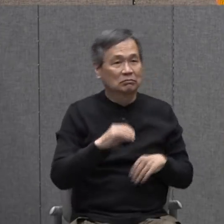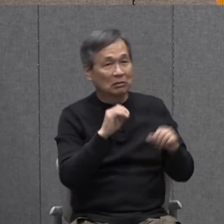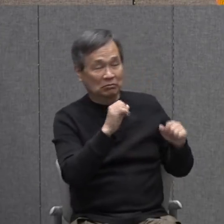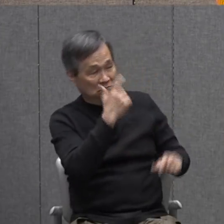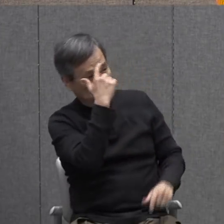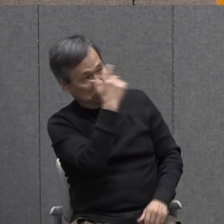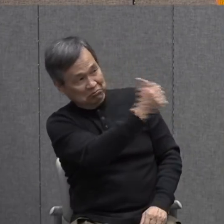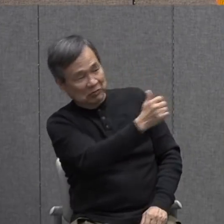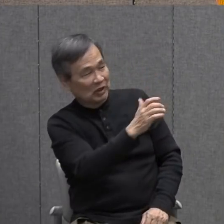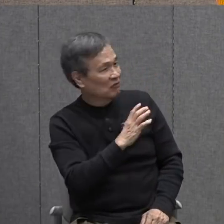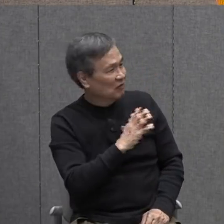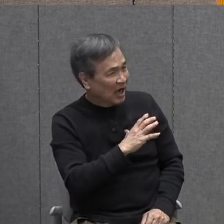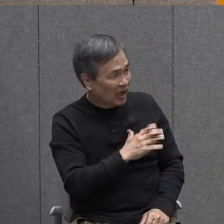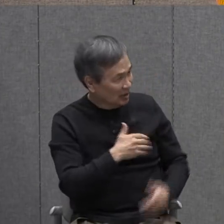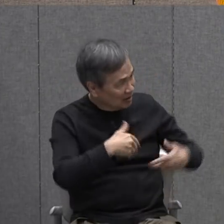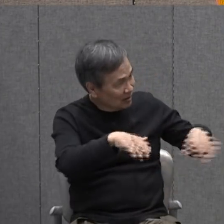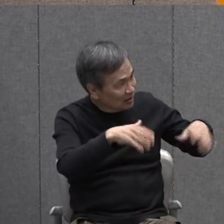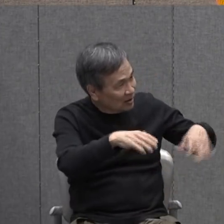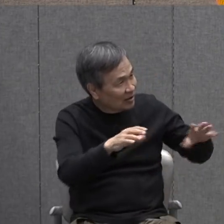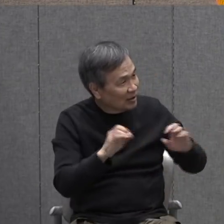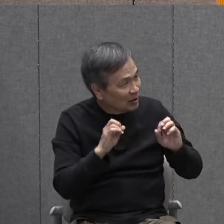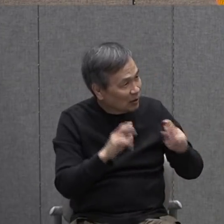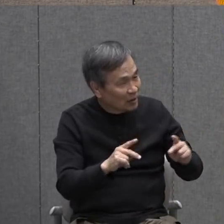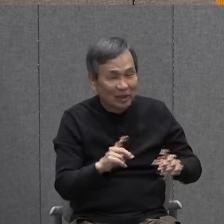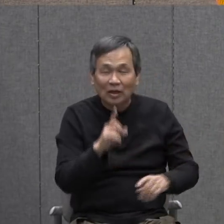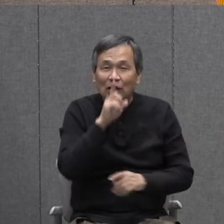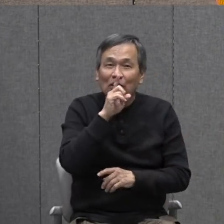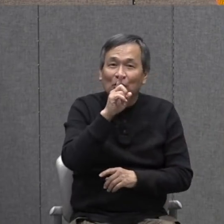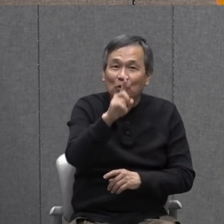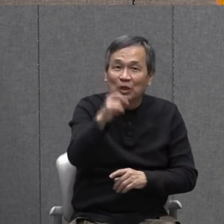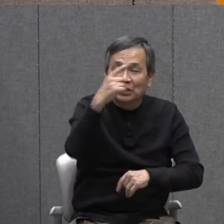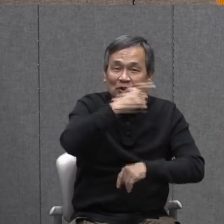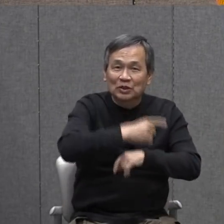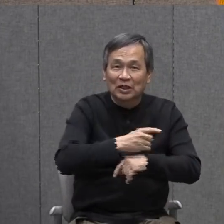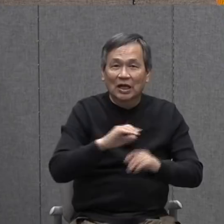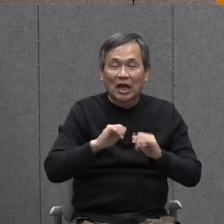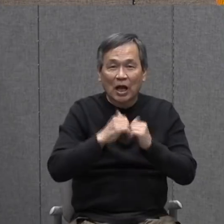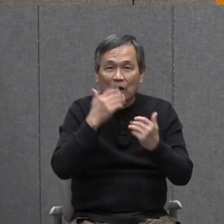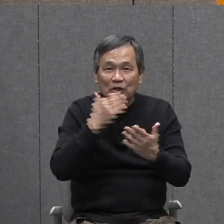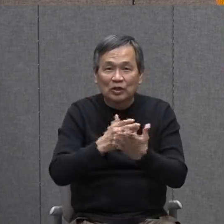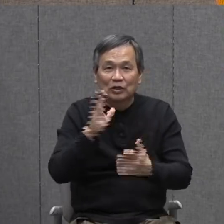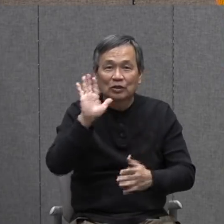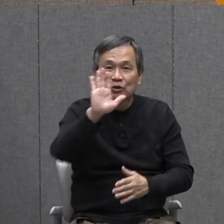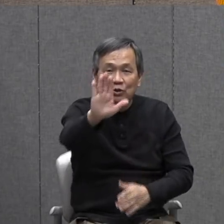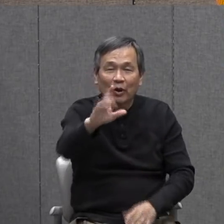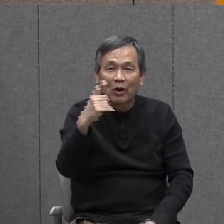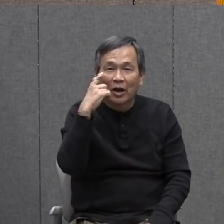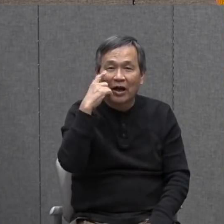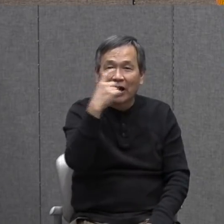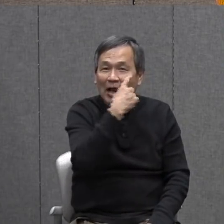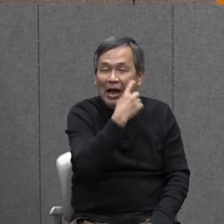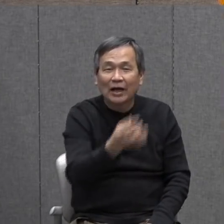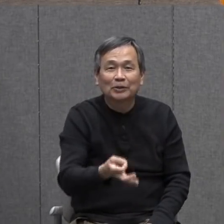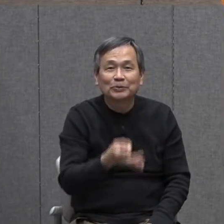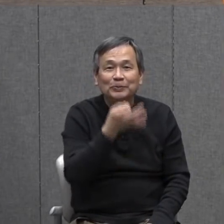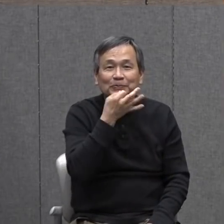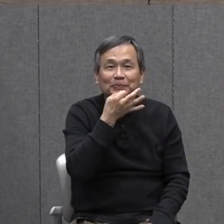So our lesson today is on the power of observation. Observation means you observe.